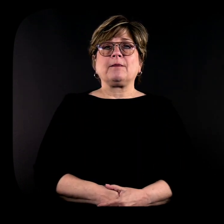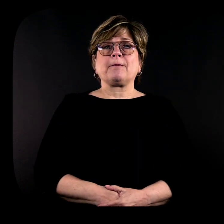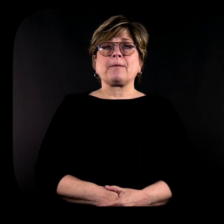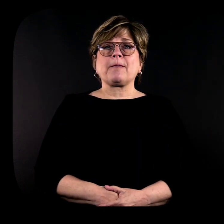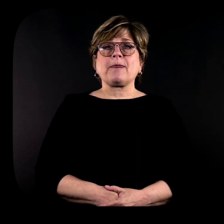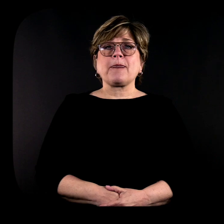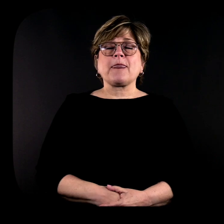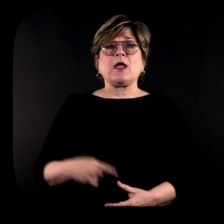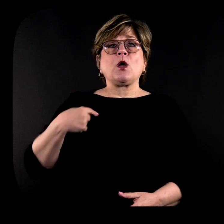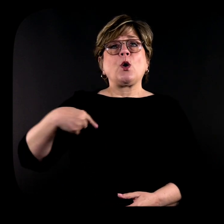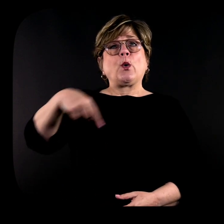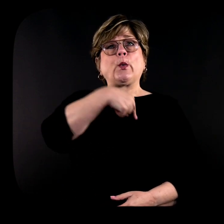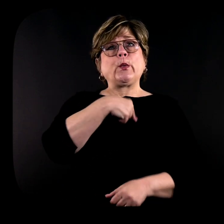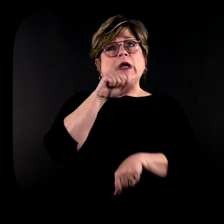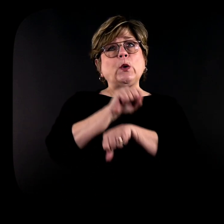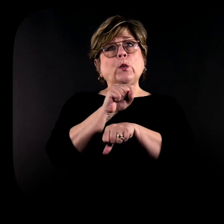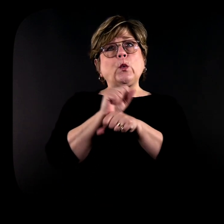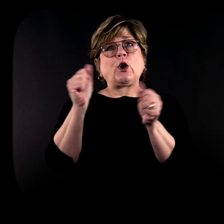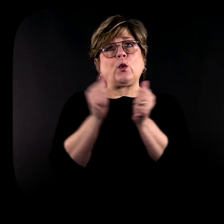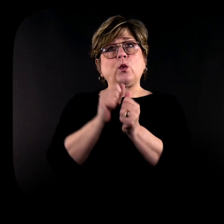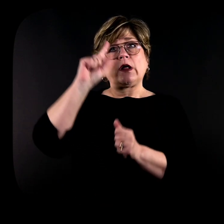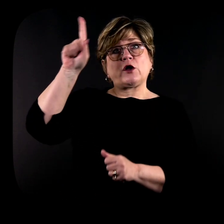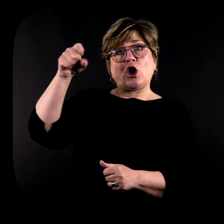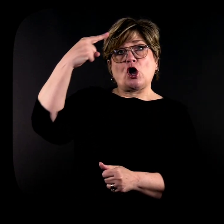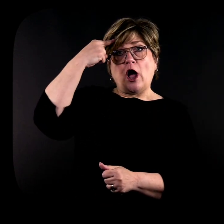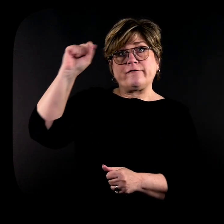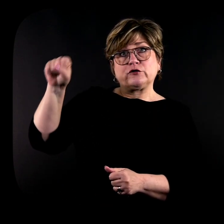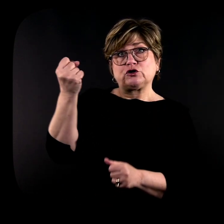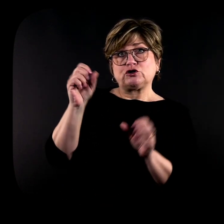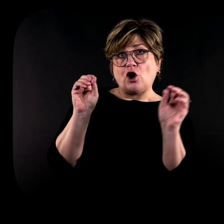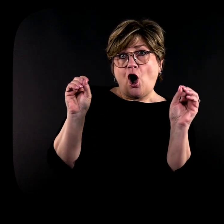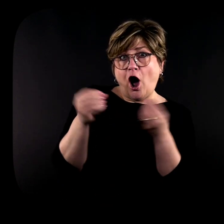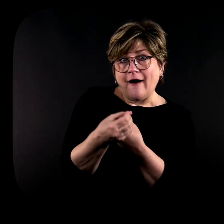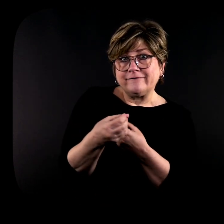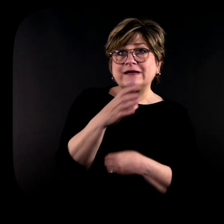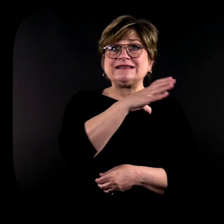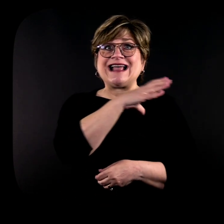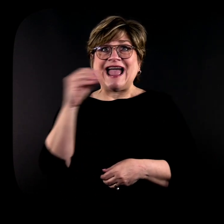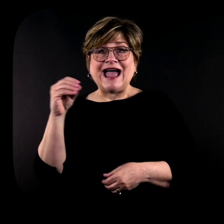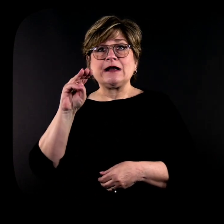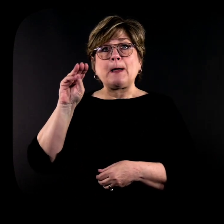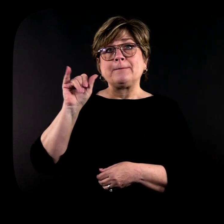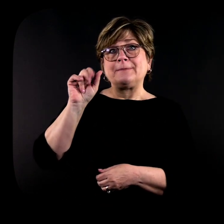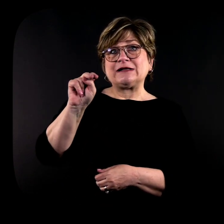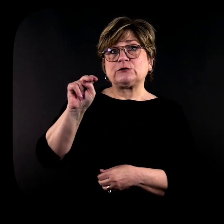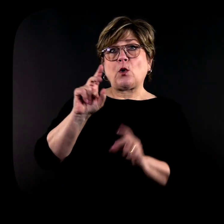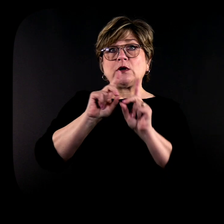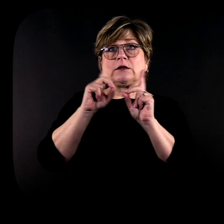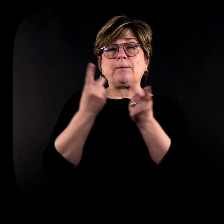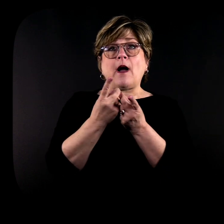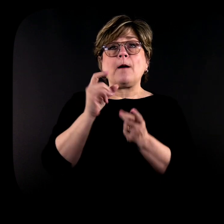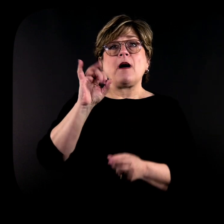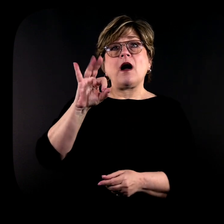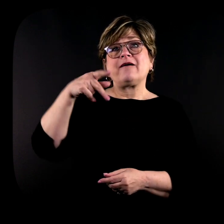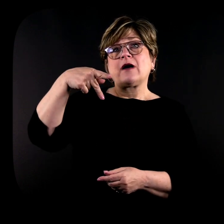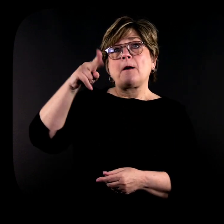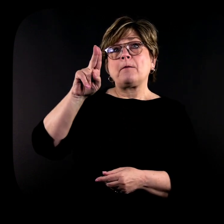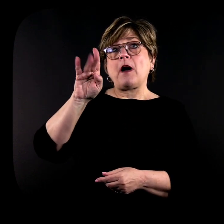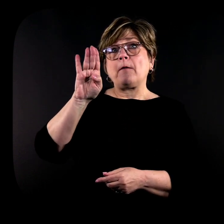We work with the Governor’s Office and the Minnesota Department of Public Safety